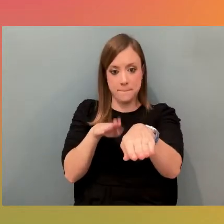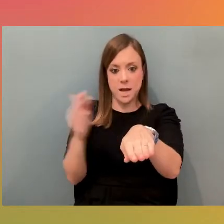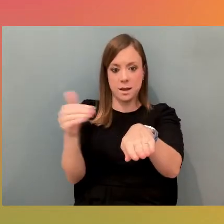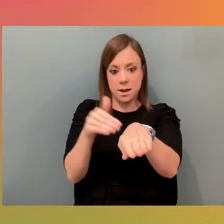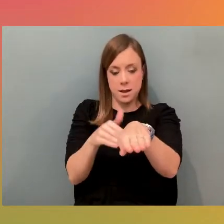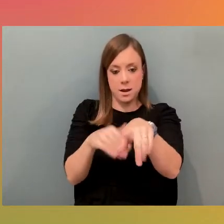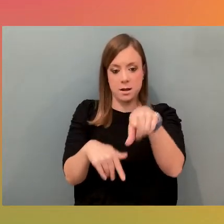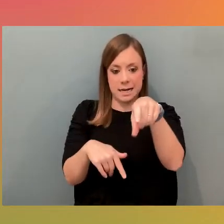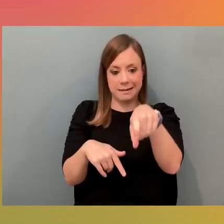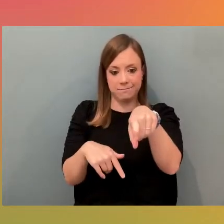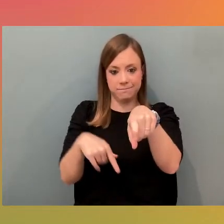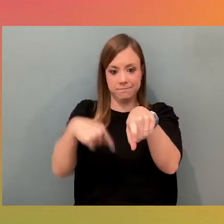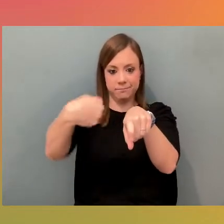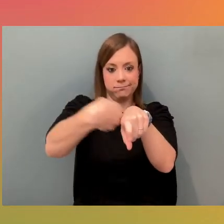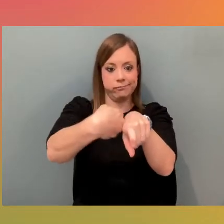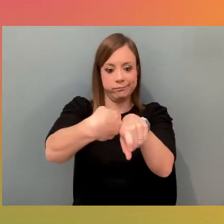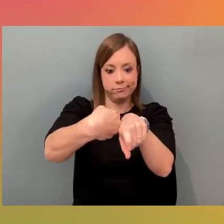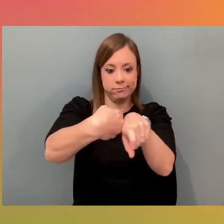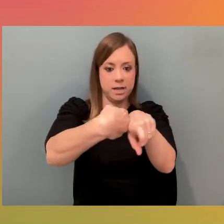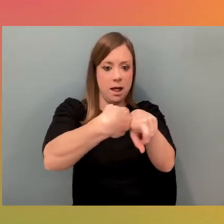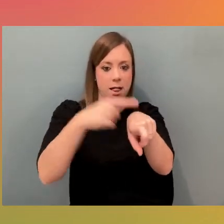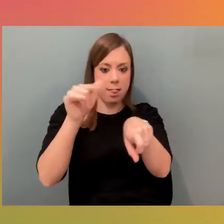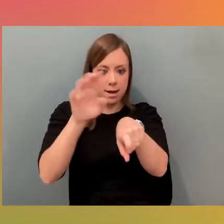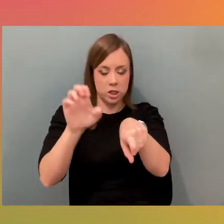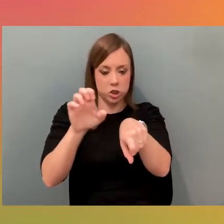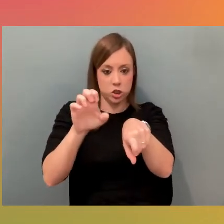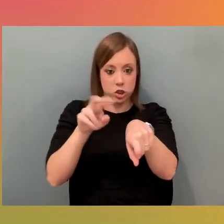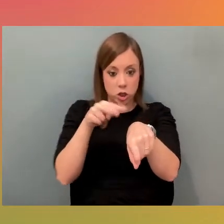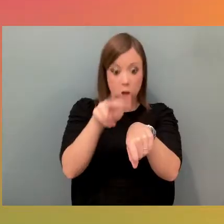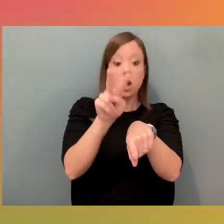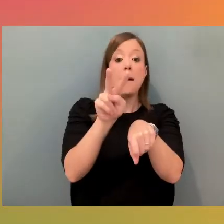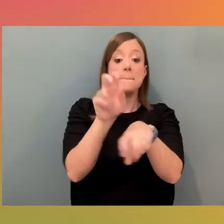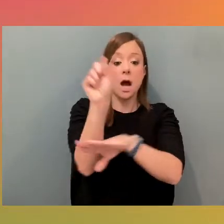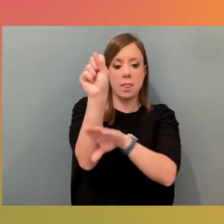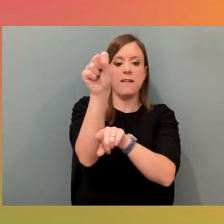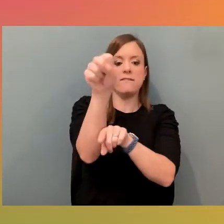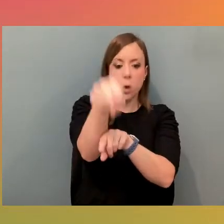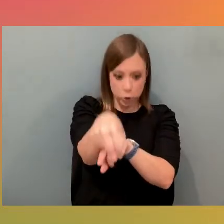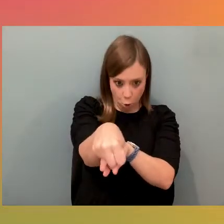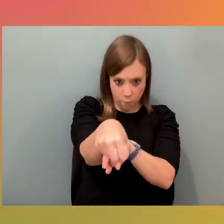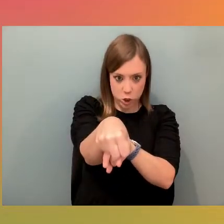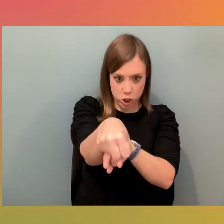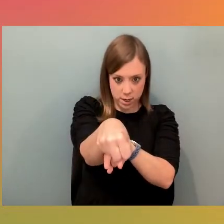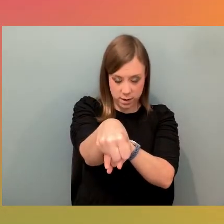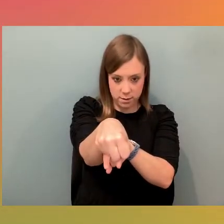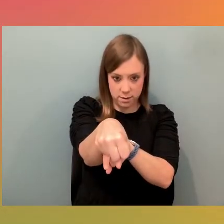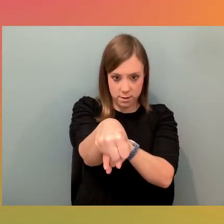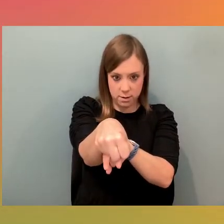THE WAY BACK FORWARD. WE ARE GOING TO DO THE SAME